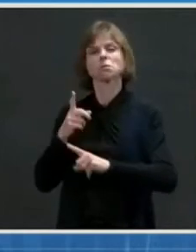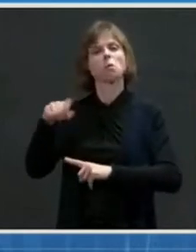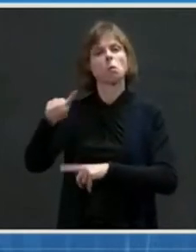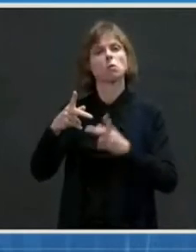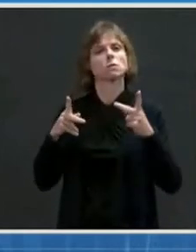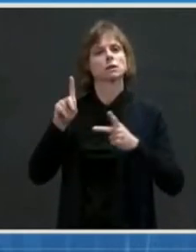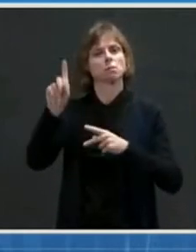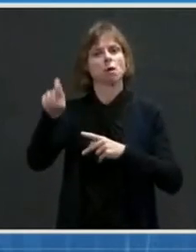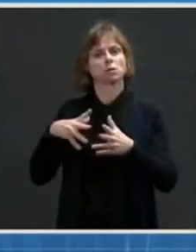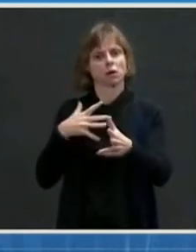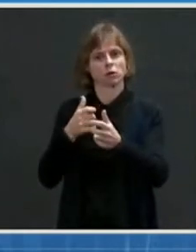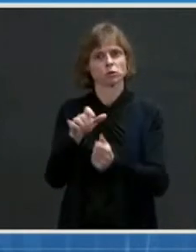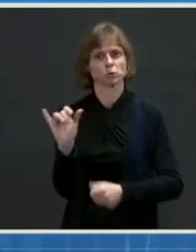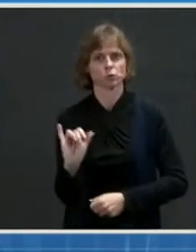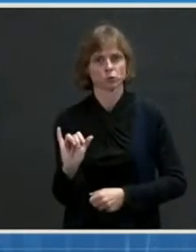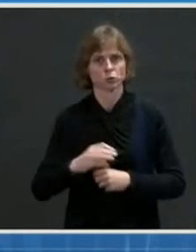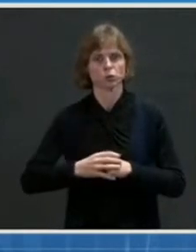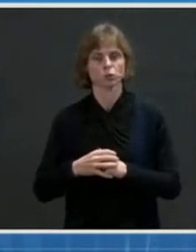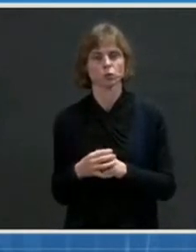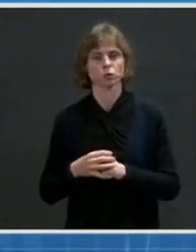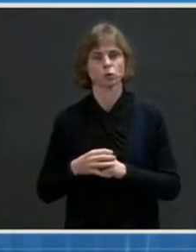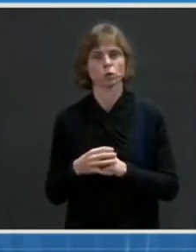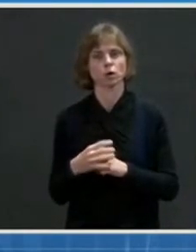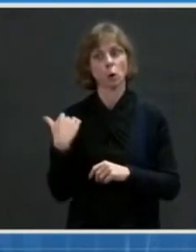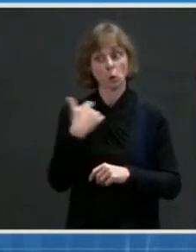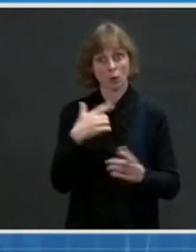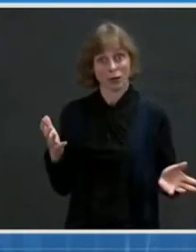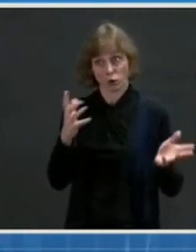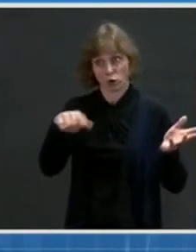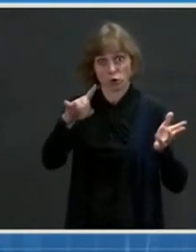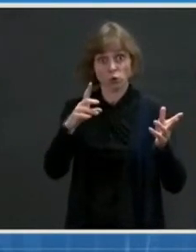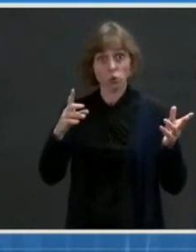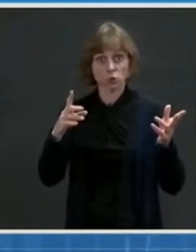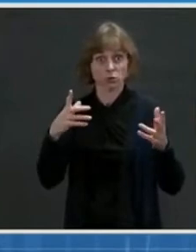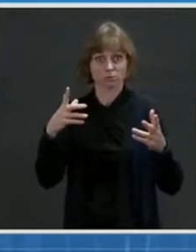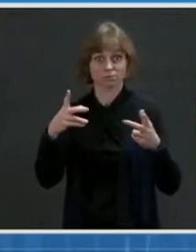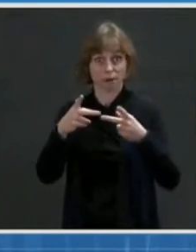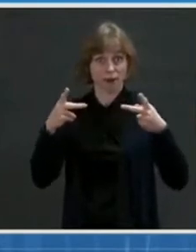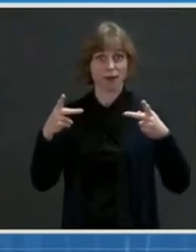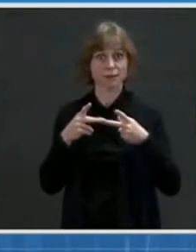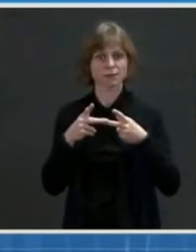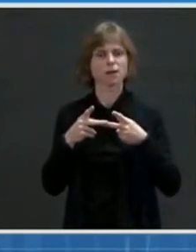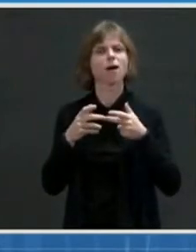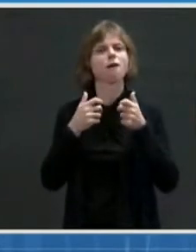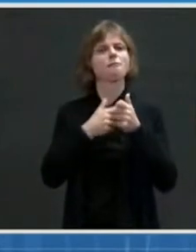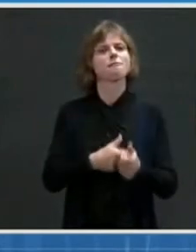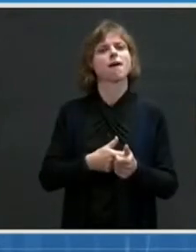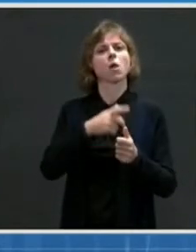PUBLIC. IT WILL TAKE SOME TIME FOR THOSE SITES TO CATCH UP.